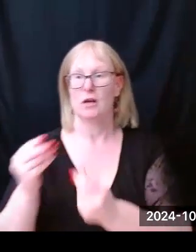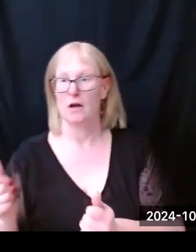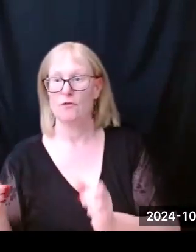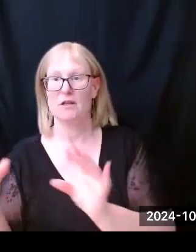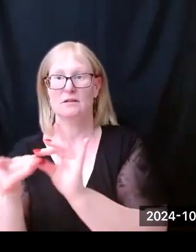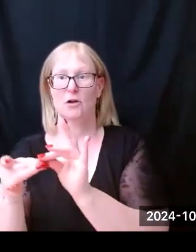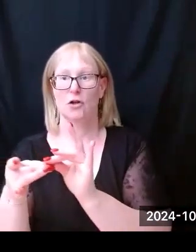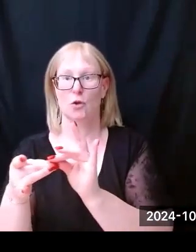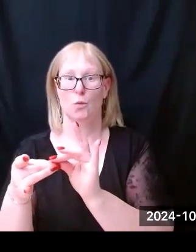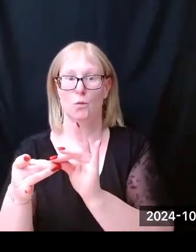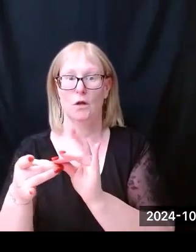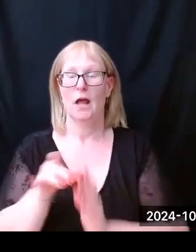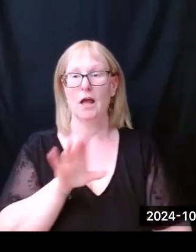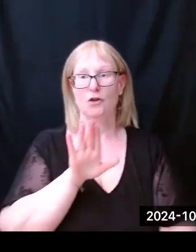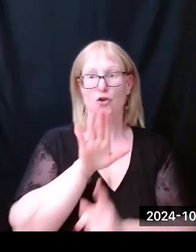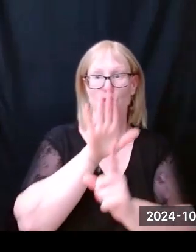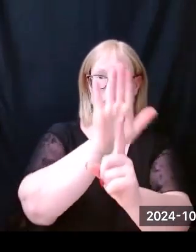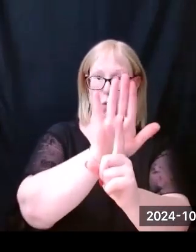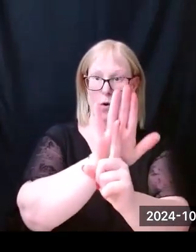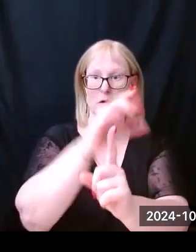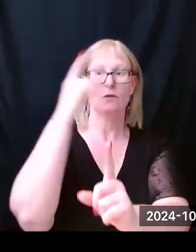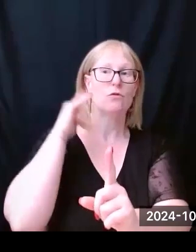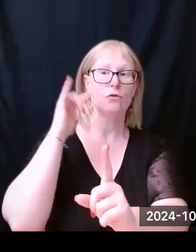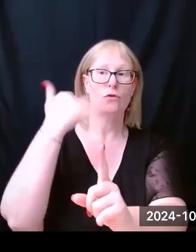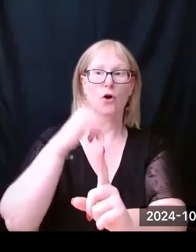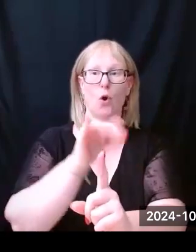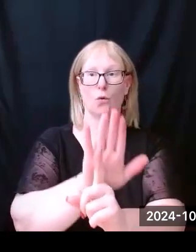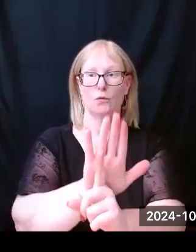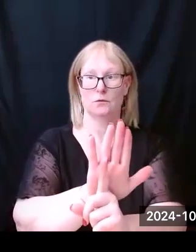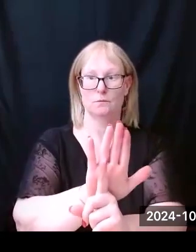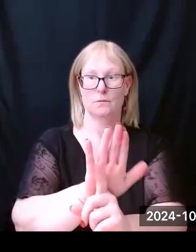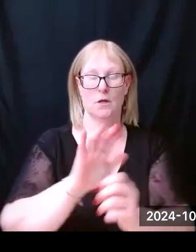So you're like, how do I help my kid? This is where you can be there,